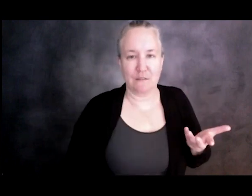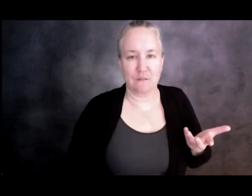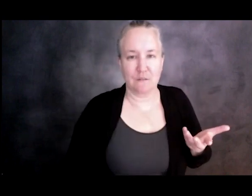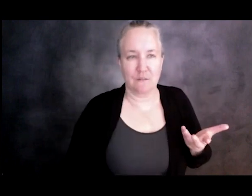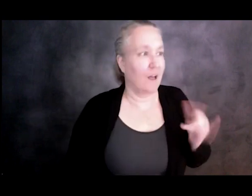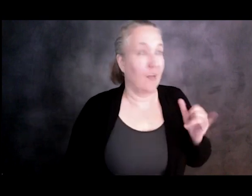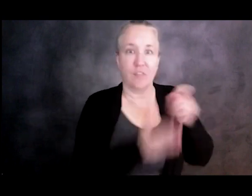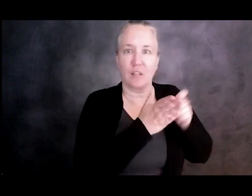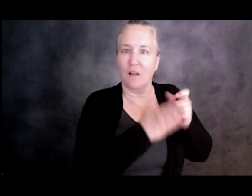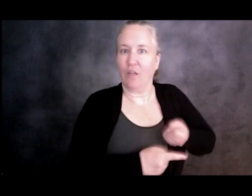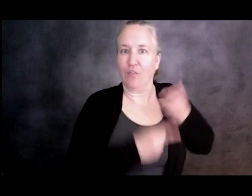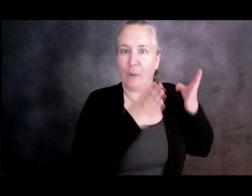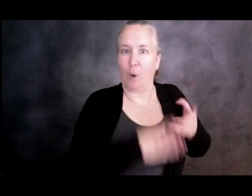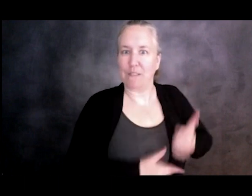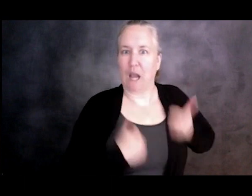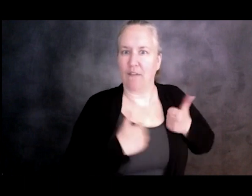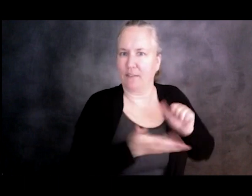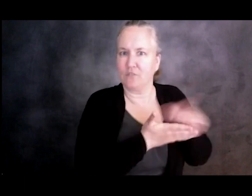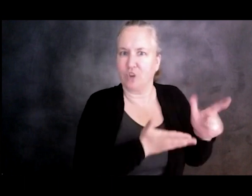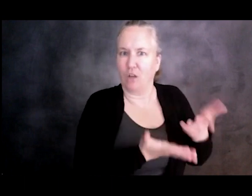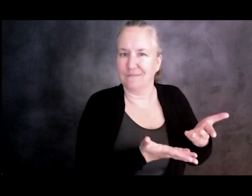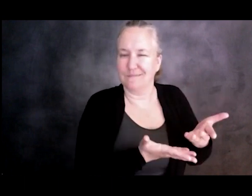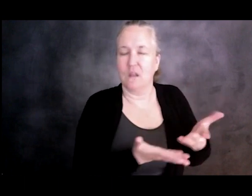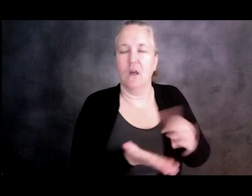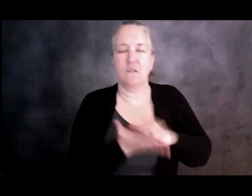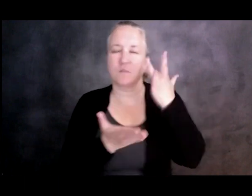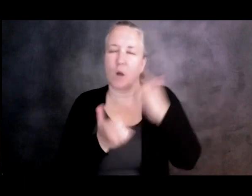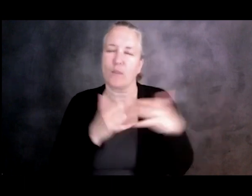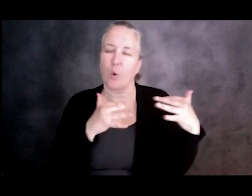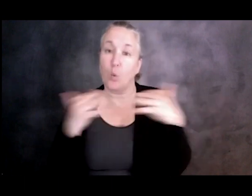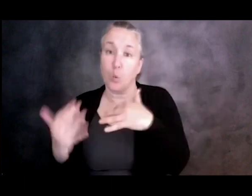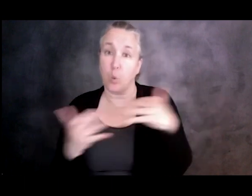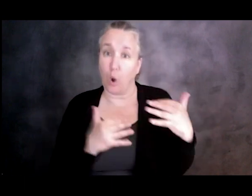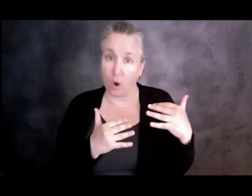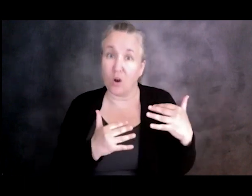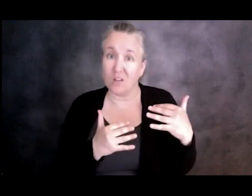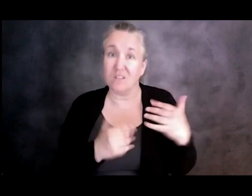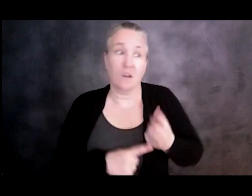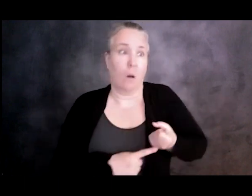That's all it costs. Which is why when it comes to things like war, oftentimes poets, among artists, are the first ones